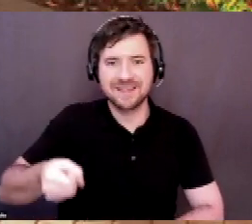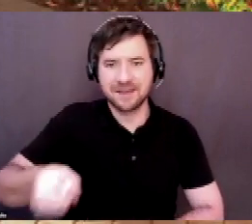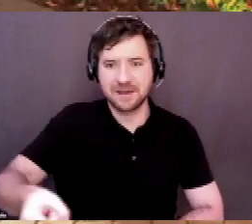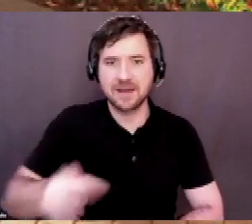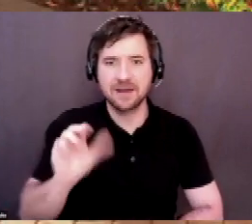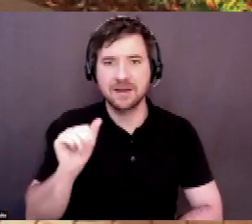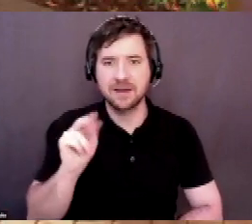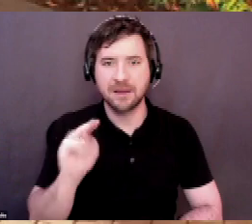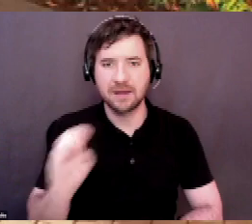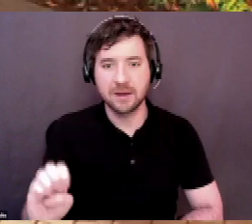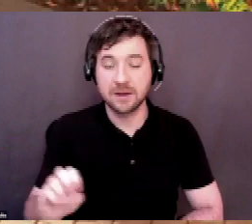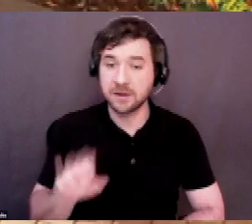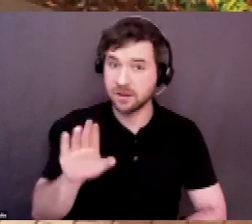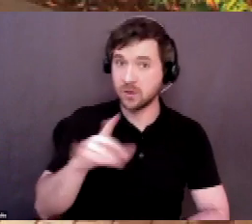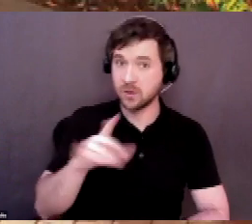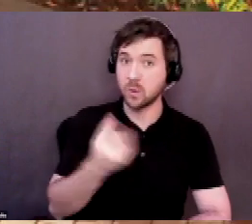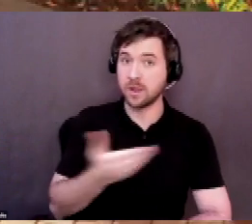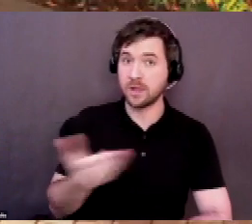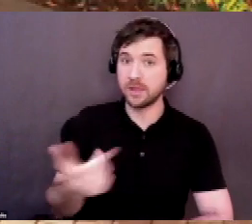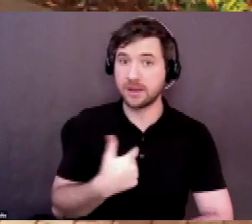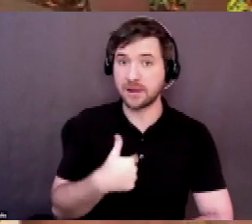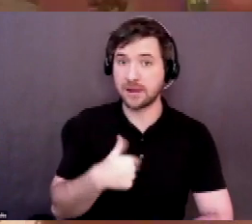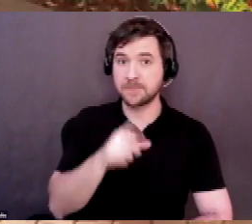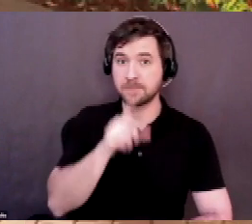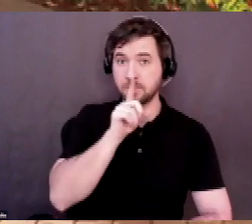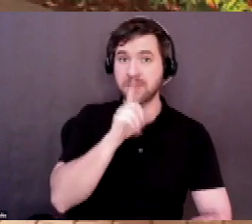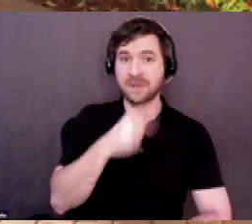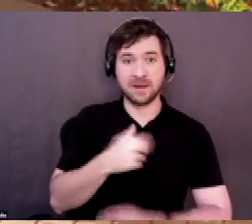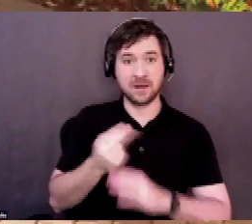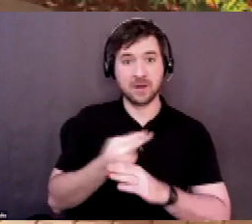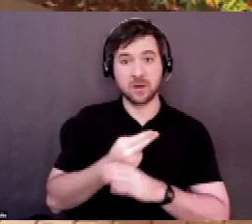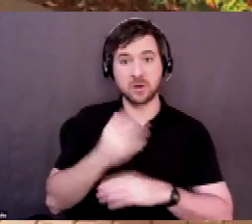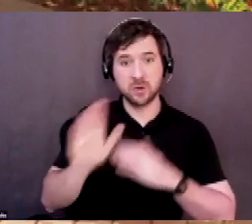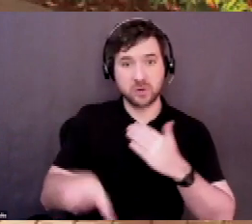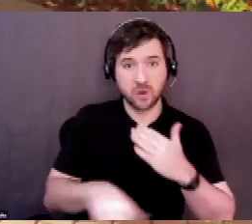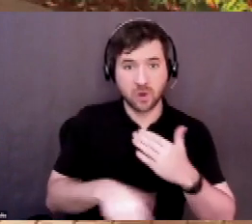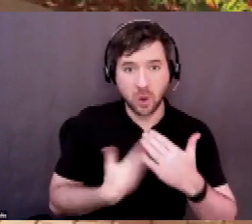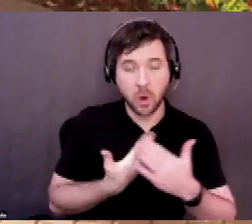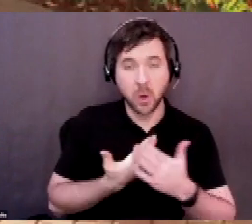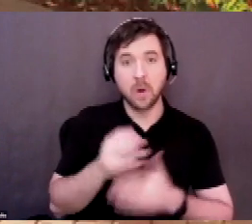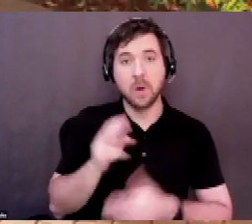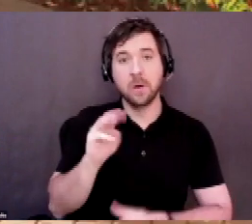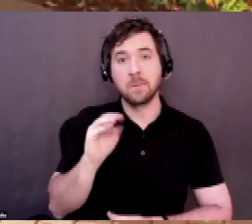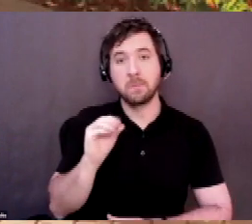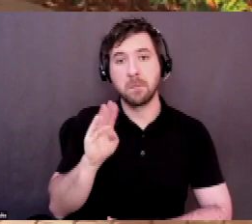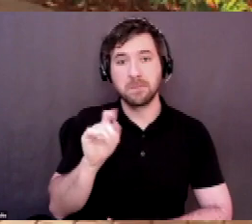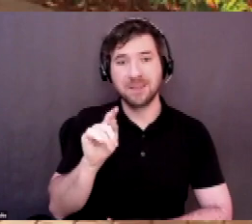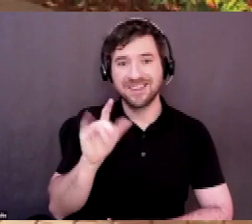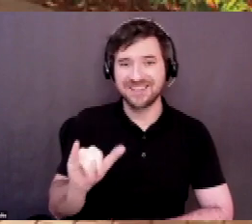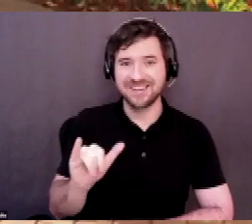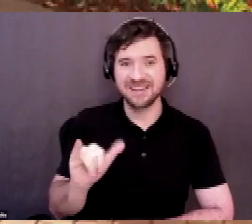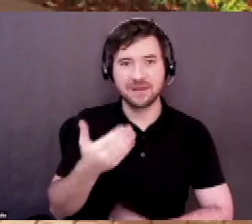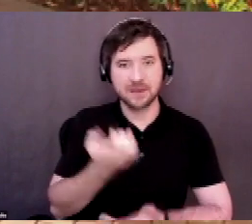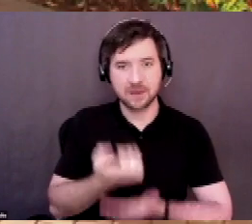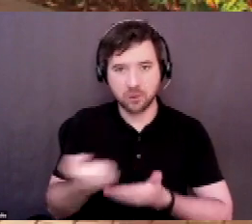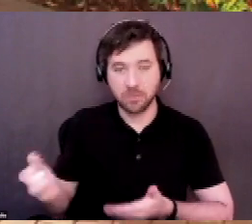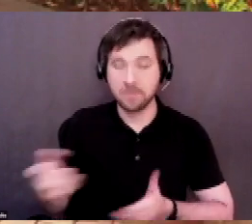I use all the mobility devices, soup to nuts. Sometimes I walk independently in the house, sometimes with a cane,